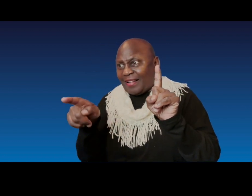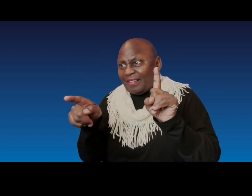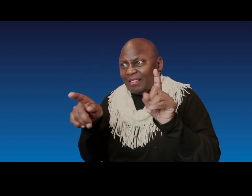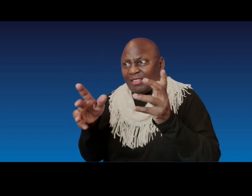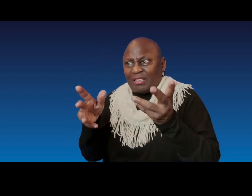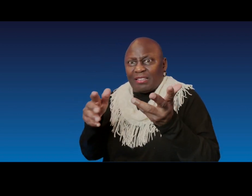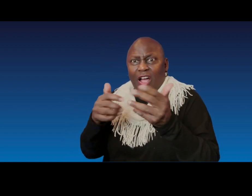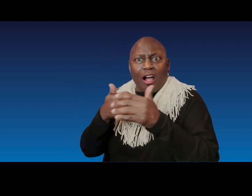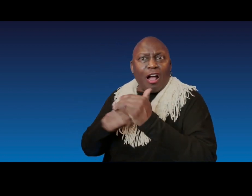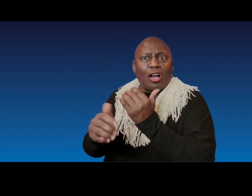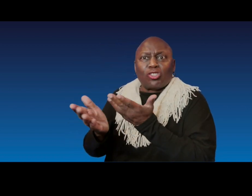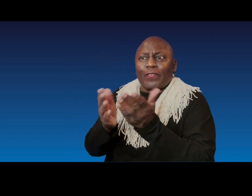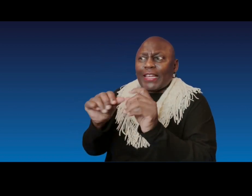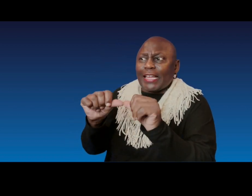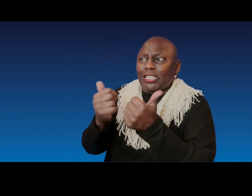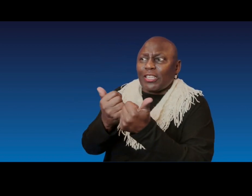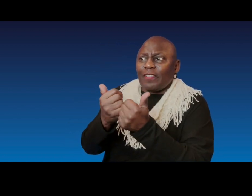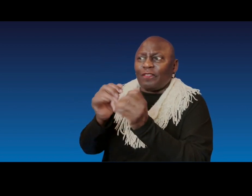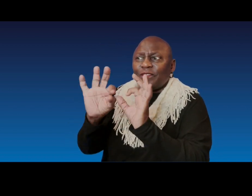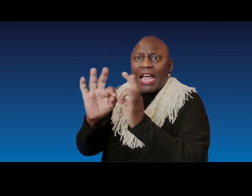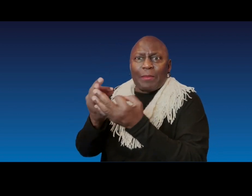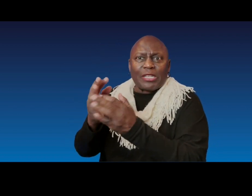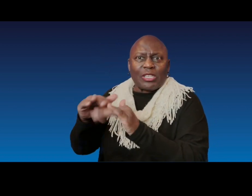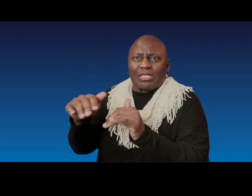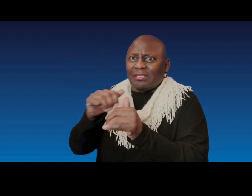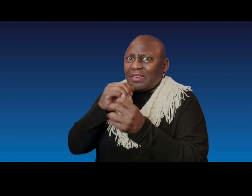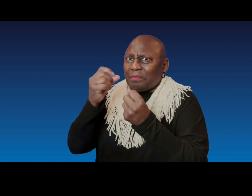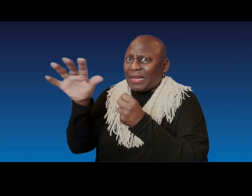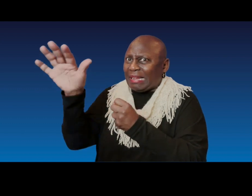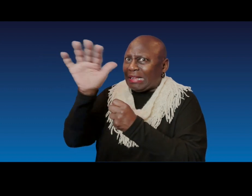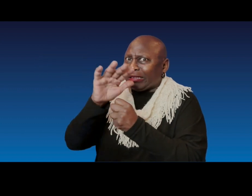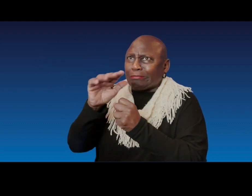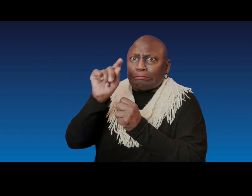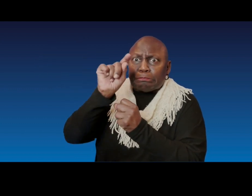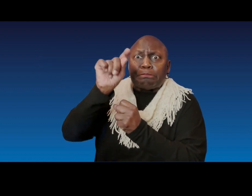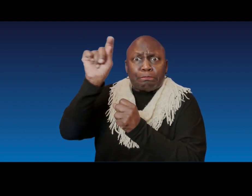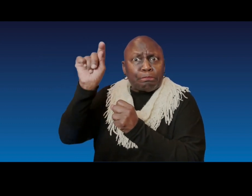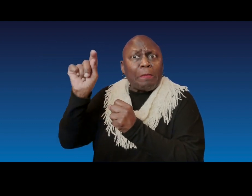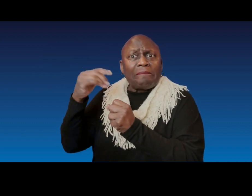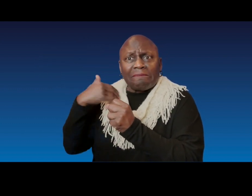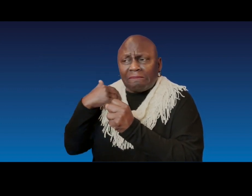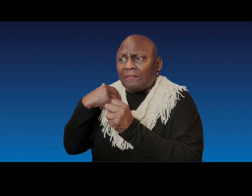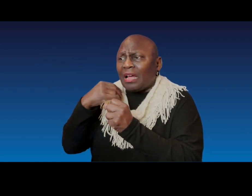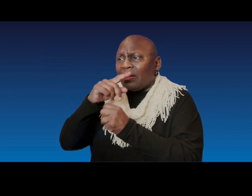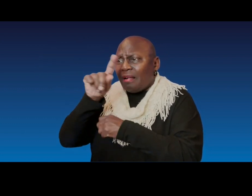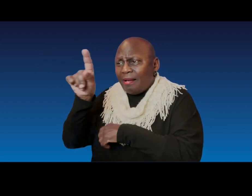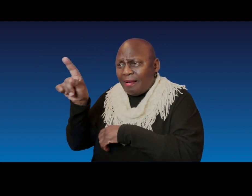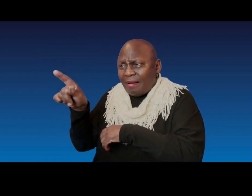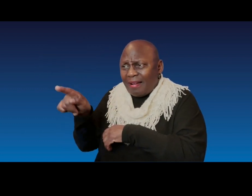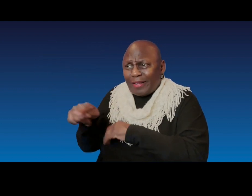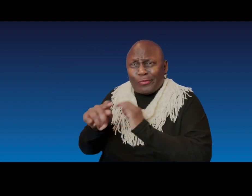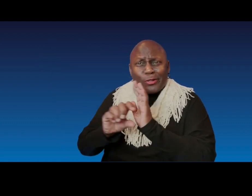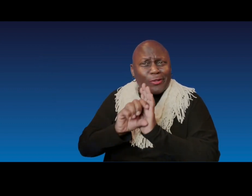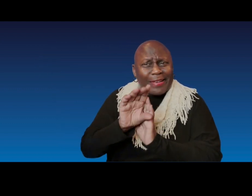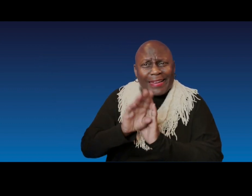which is followed by underserved agencies for families and children. There aren't many of them.